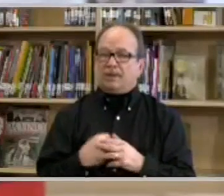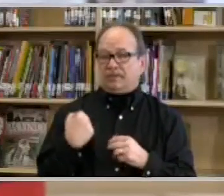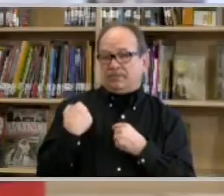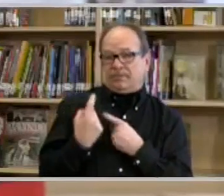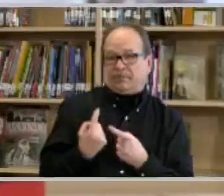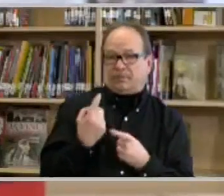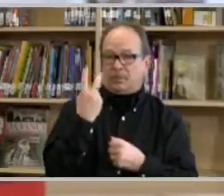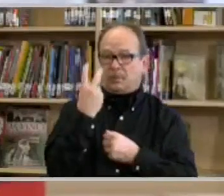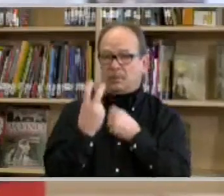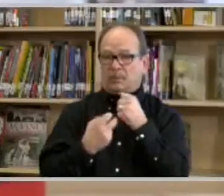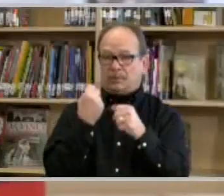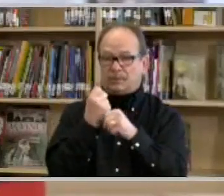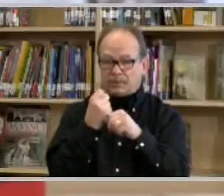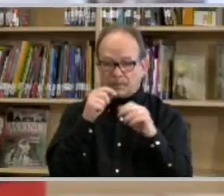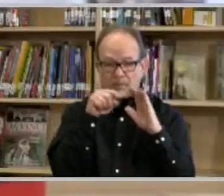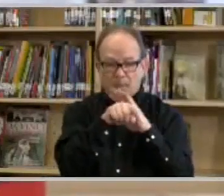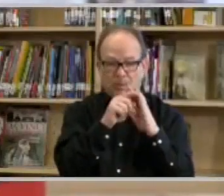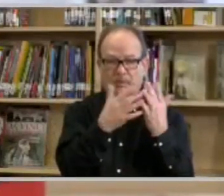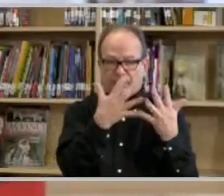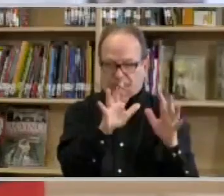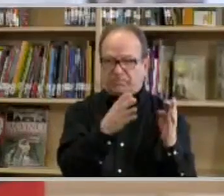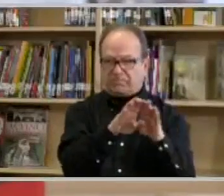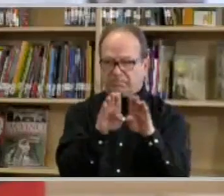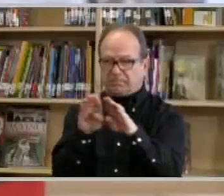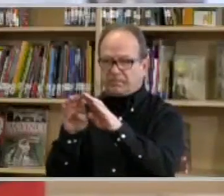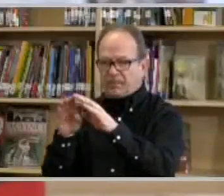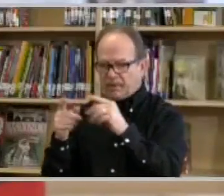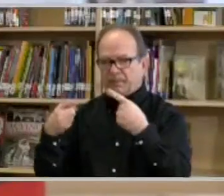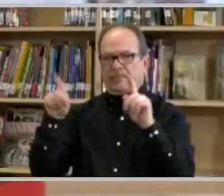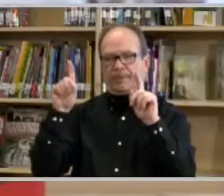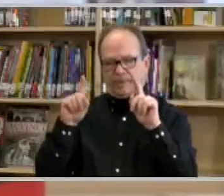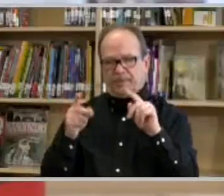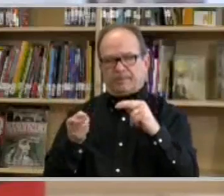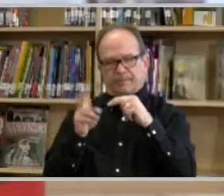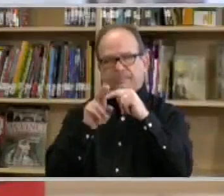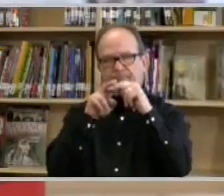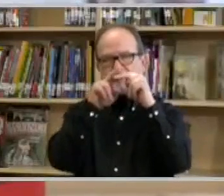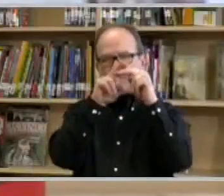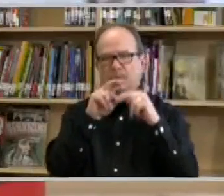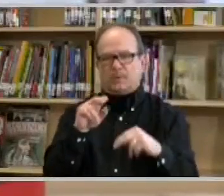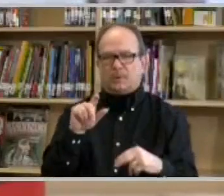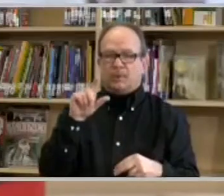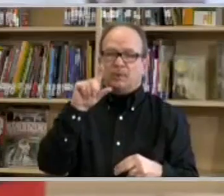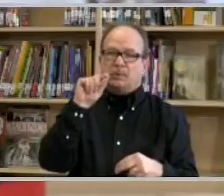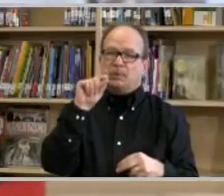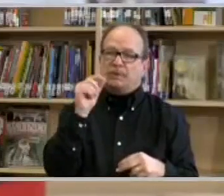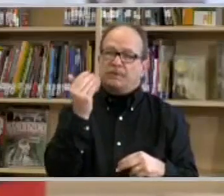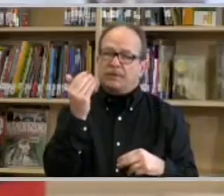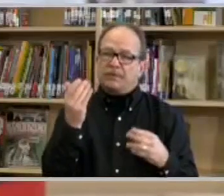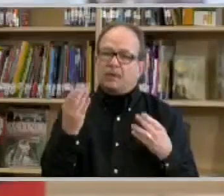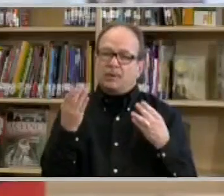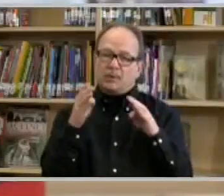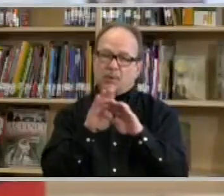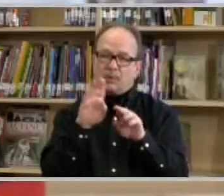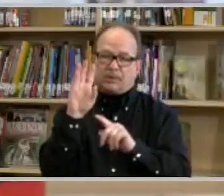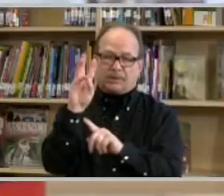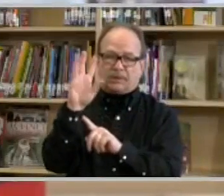HOMICIDE CLOSURE NUMBER GO UP AND IT INCREASINGLY GOES UP.